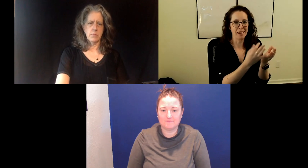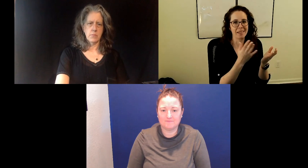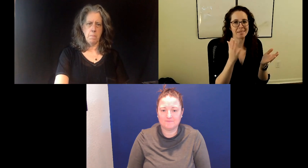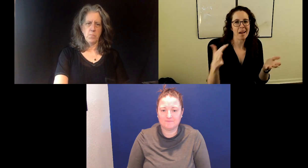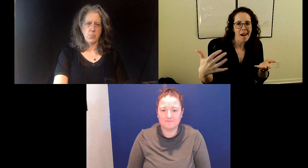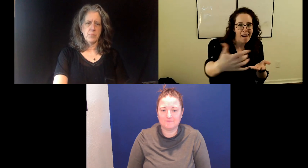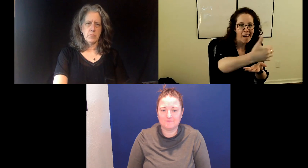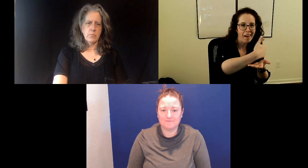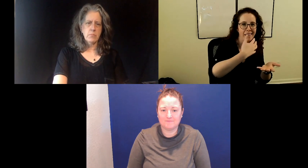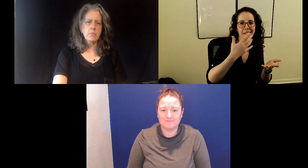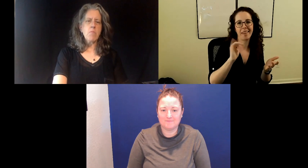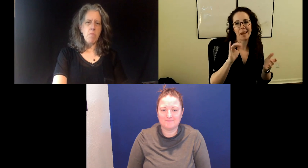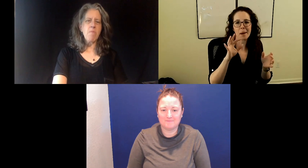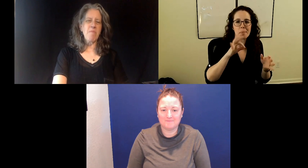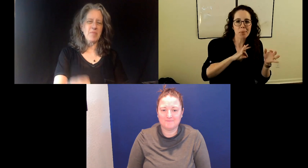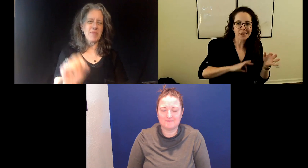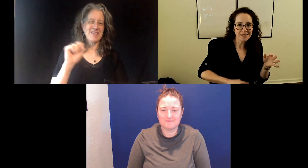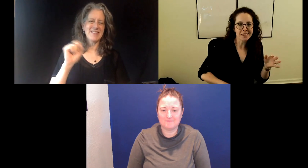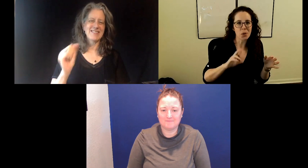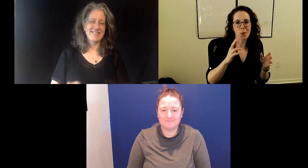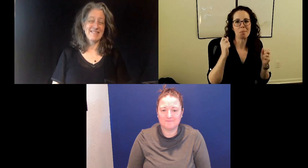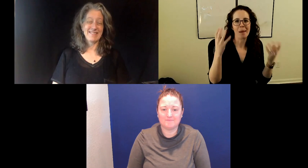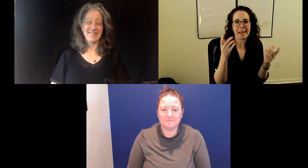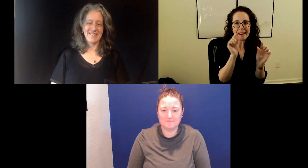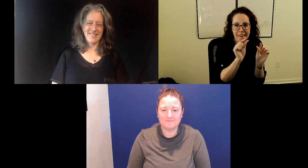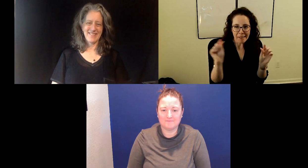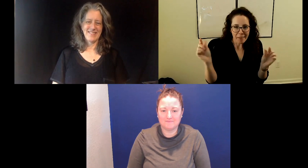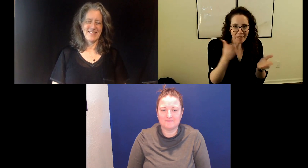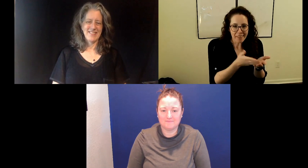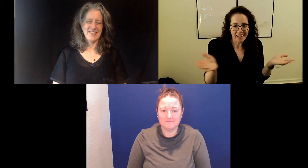the parents that you know there's the family that you that you can you get the benefit from